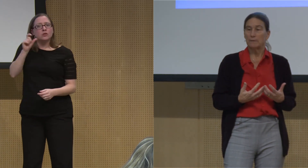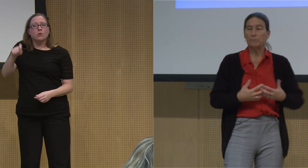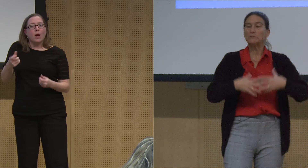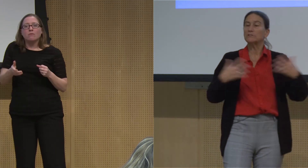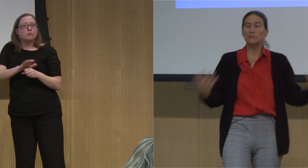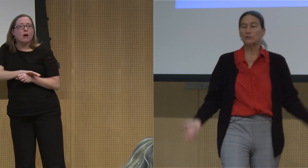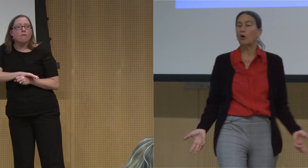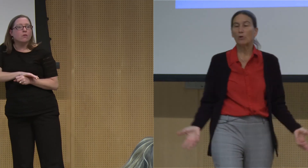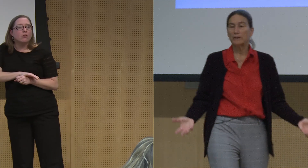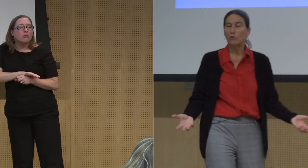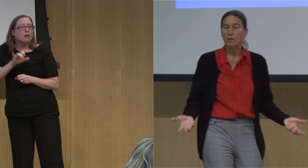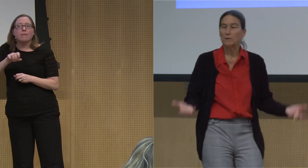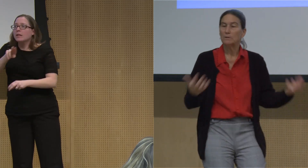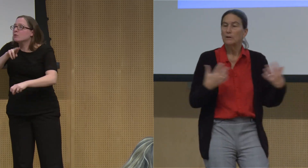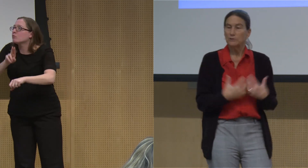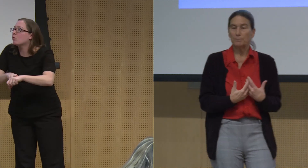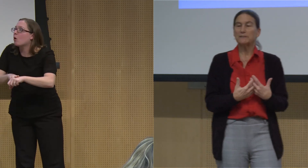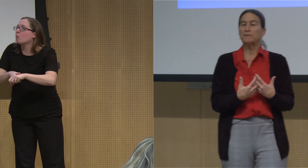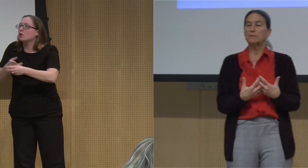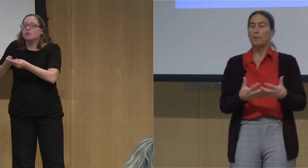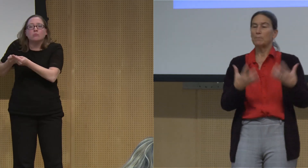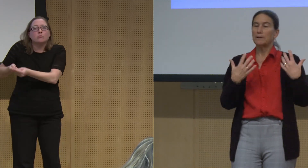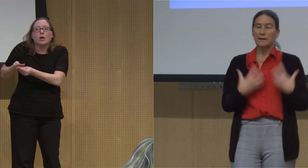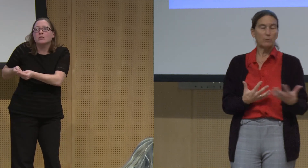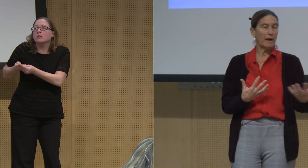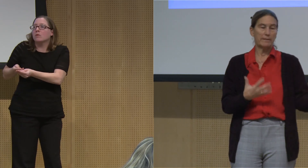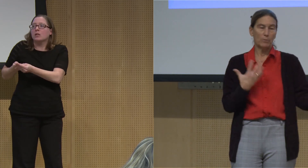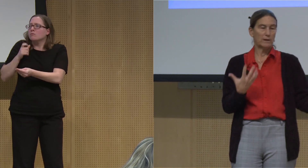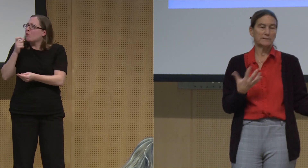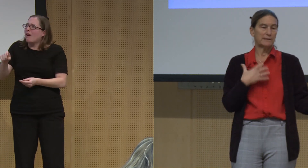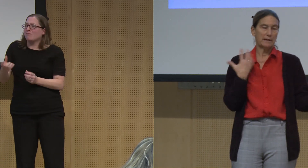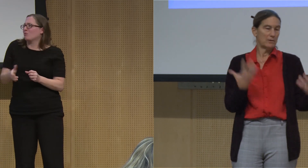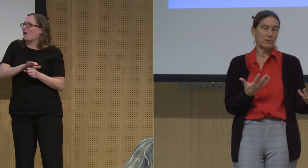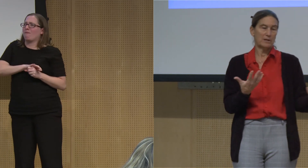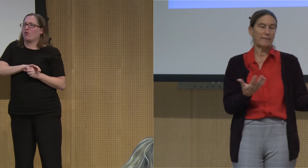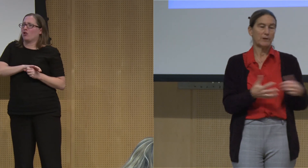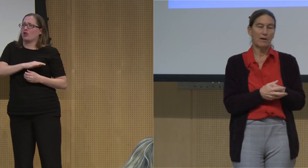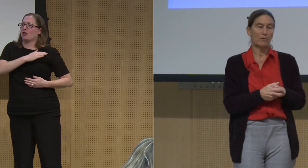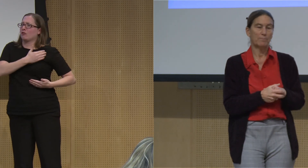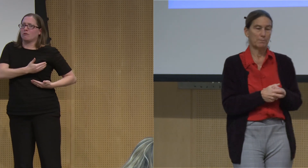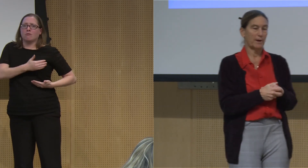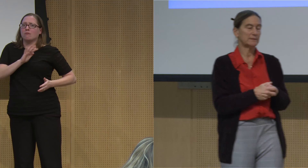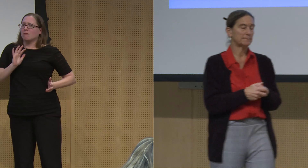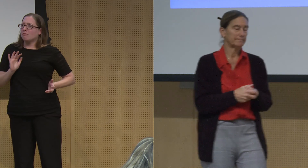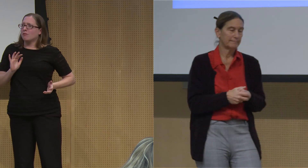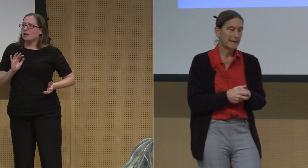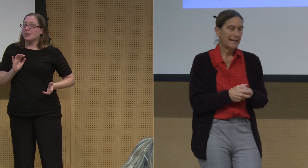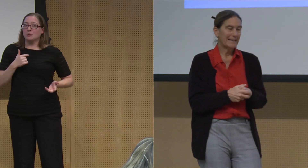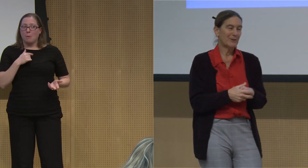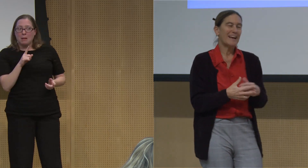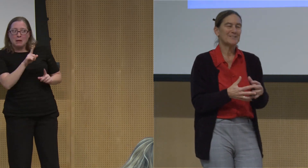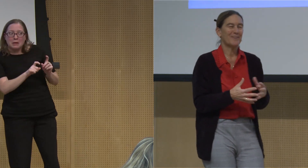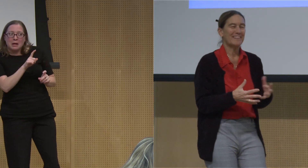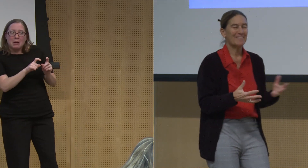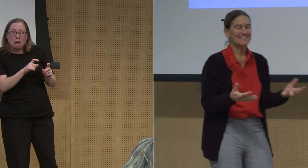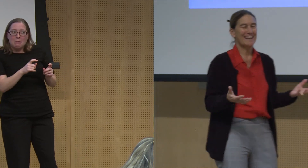IT WAS CONSIDERED TOTALLY NORMAL TO BREASTFEED IN PUBLIC IN A WAY THAT WA-- THAT YOU DIDN'T HAVE TO COVER UP YOUR BREAST. SO I ASKED HER WHAT THAT WAS LIKE,